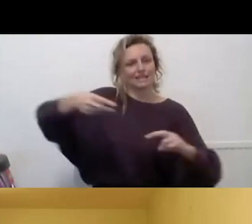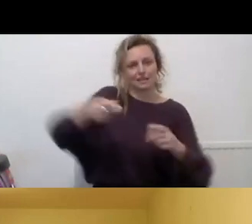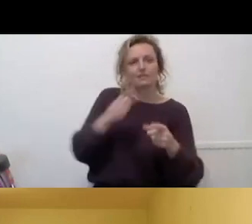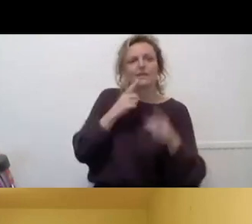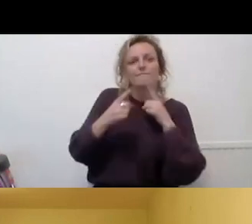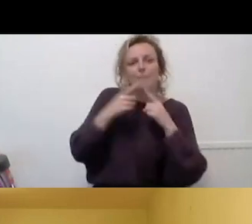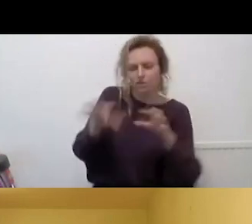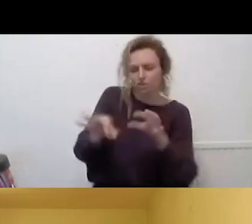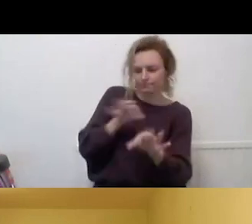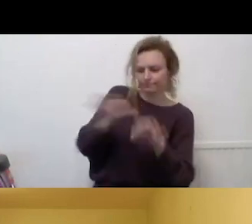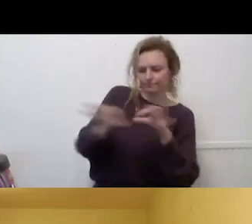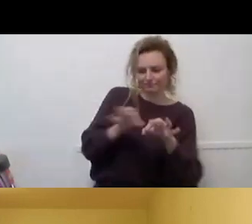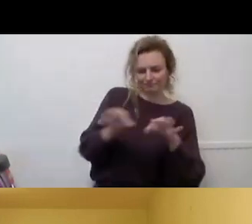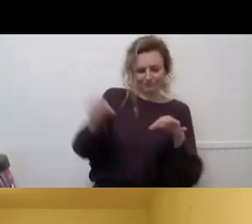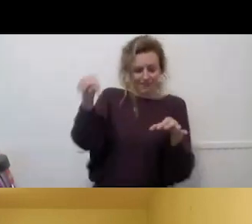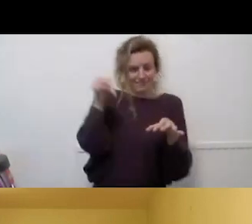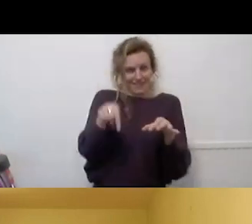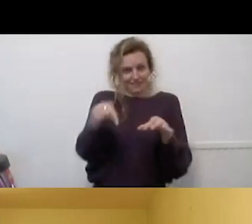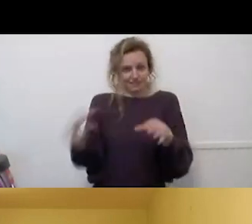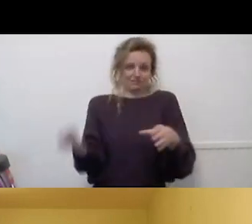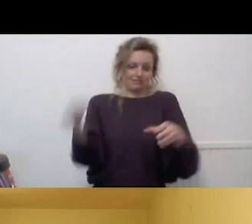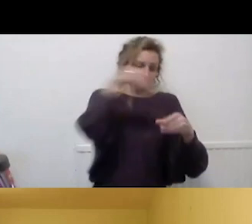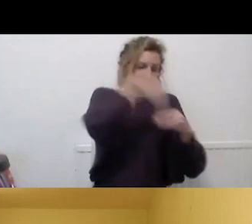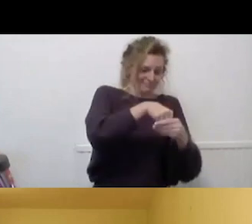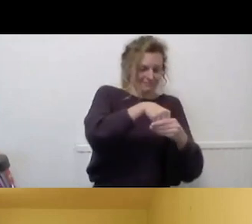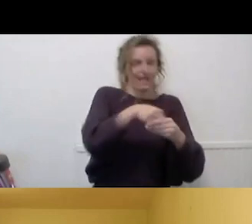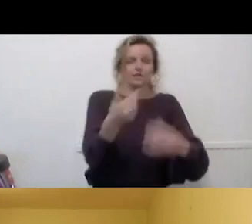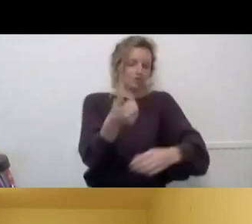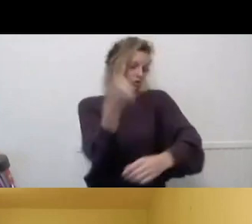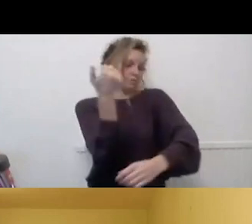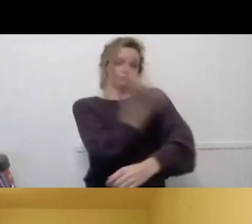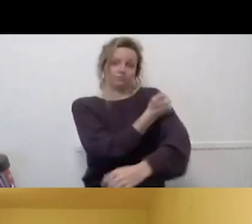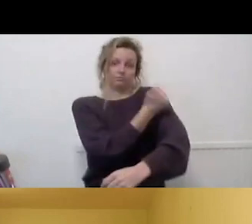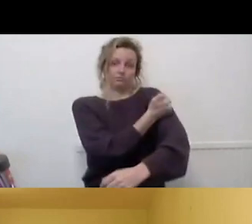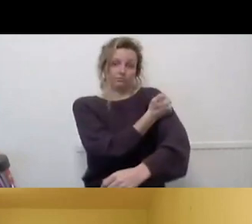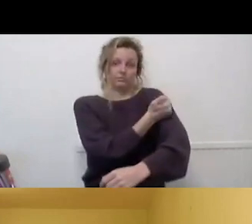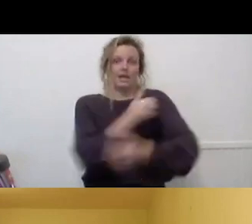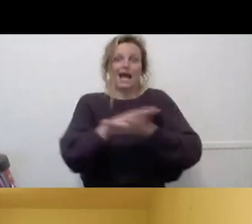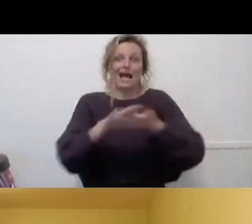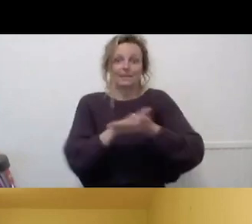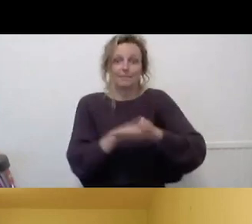genetic material gets injected into the muscle, and it just stays locally in the muscle,